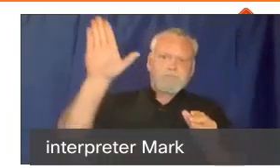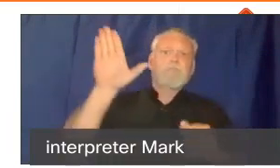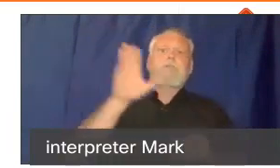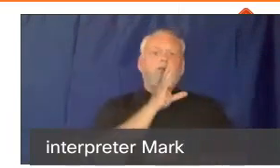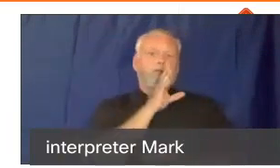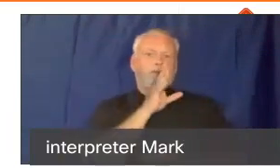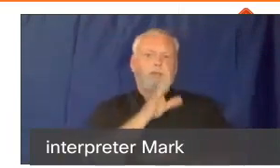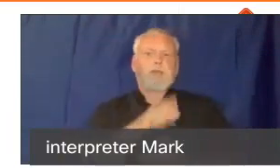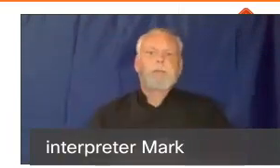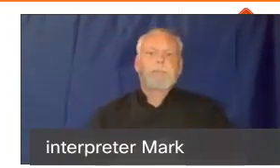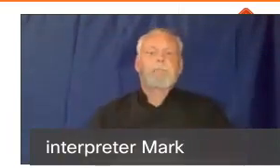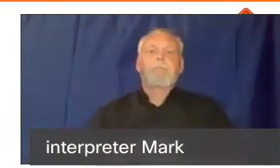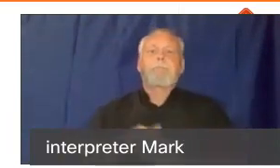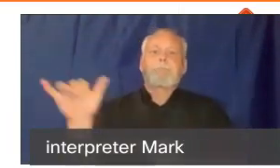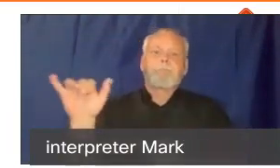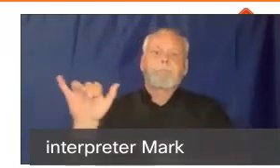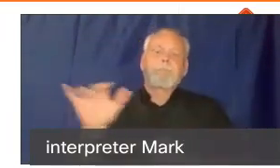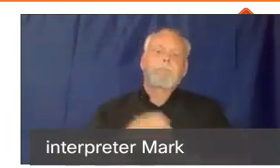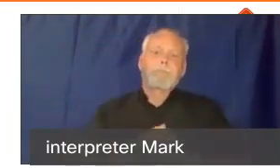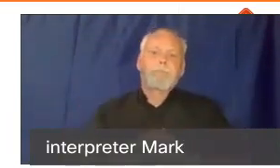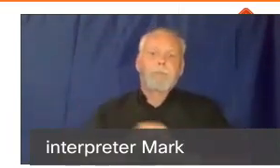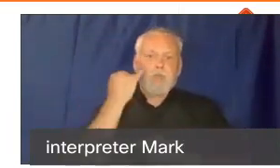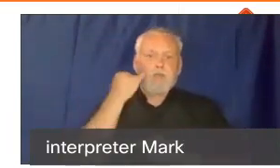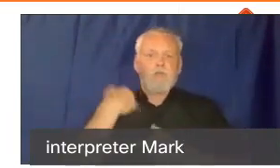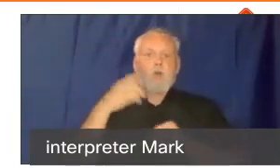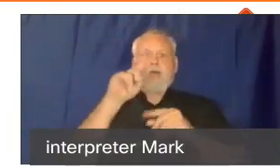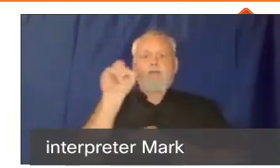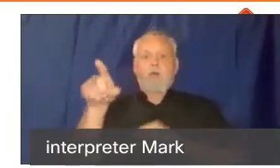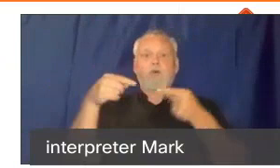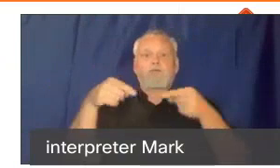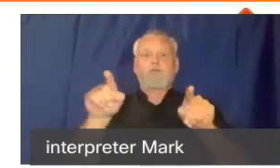And also, if you add a question that implementation feels free.